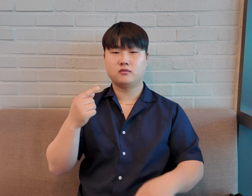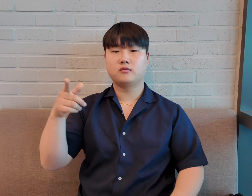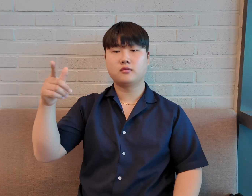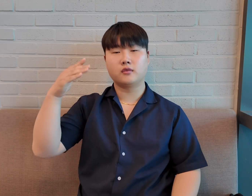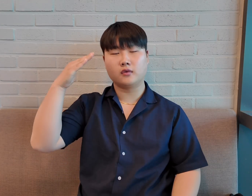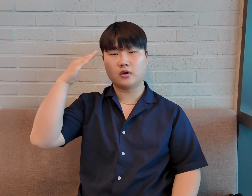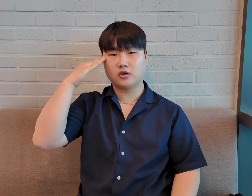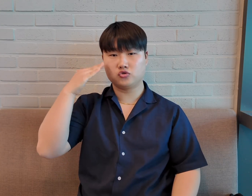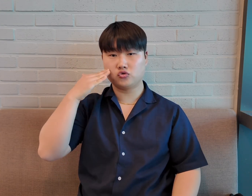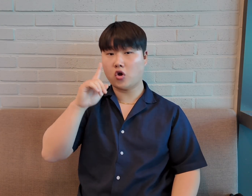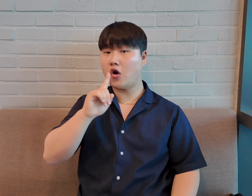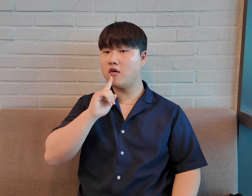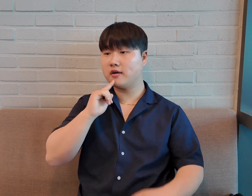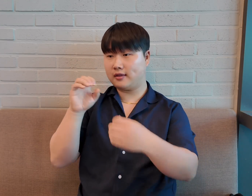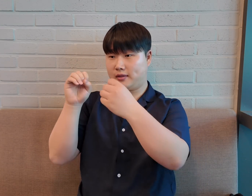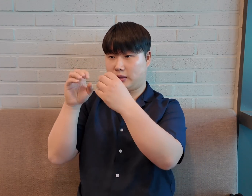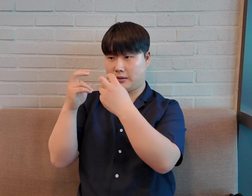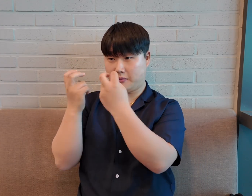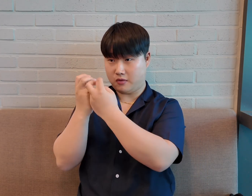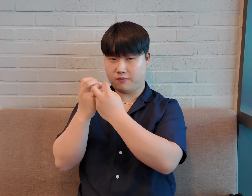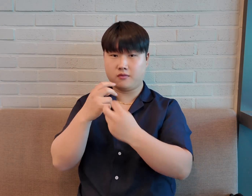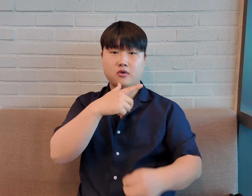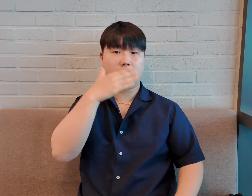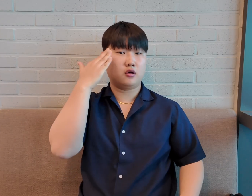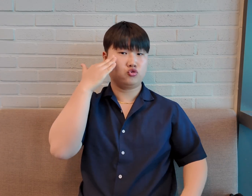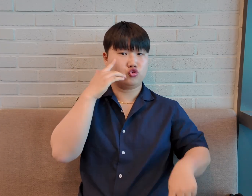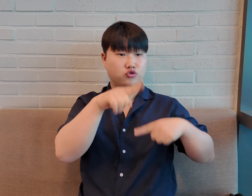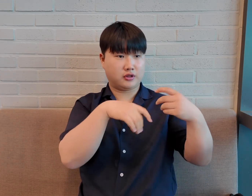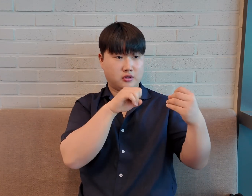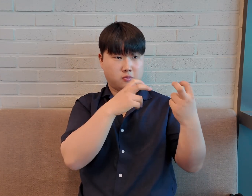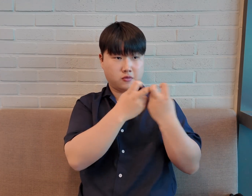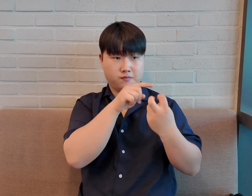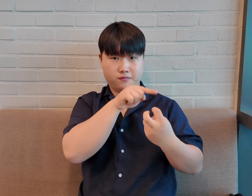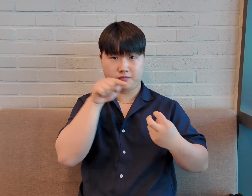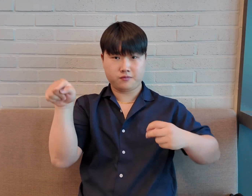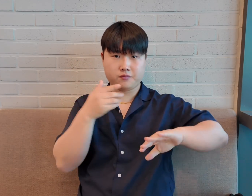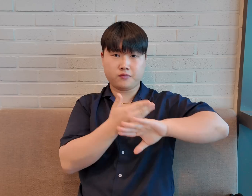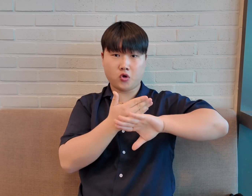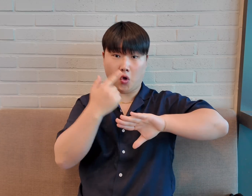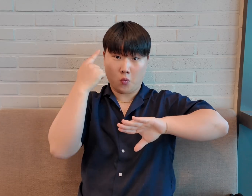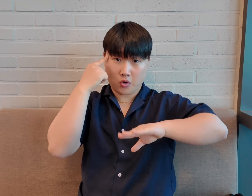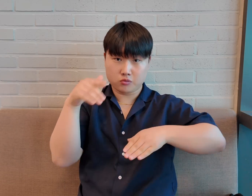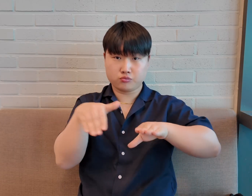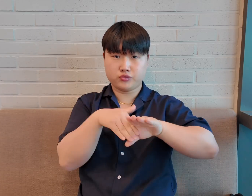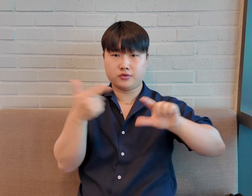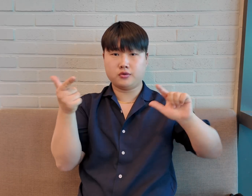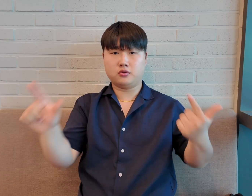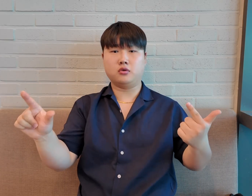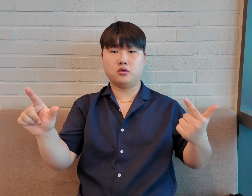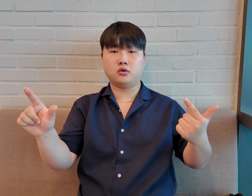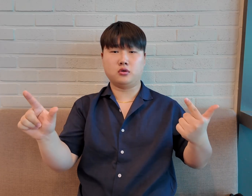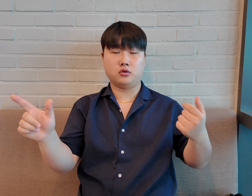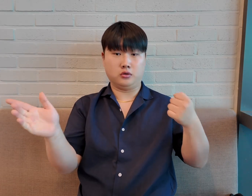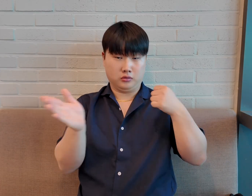the way to communicate in Korean and the way to communicate in sign language are different because the cultures are different.